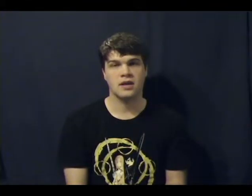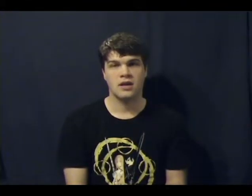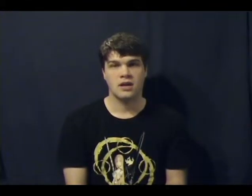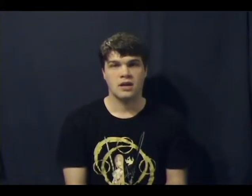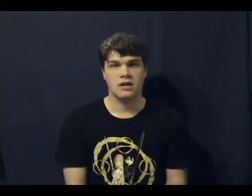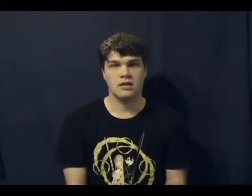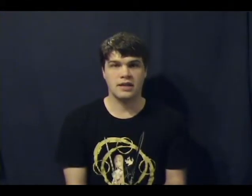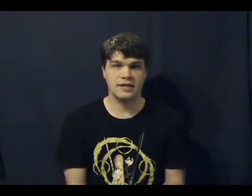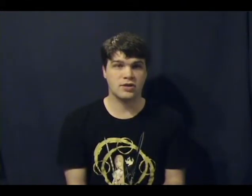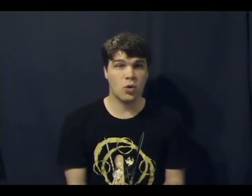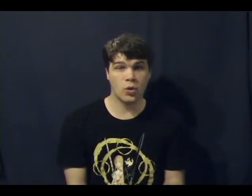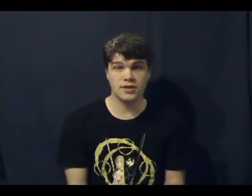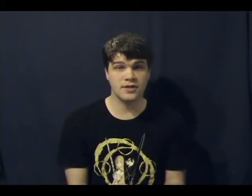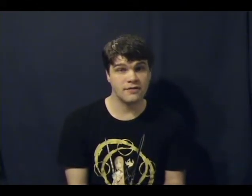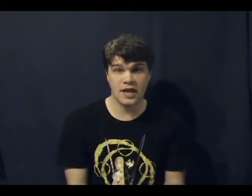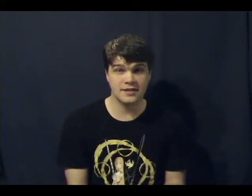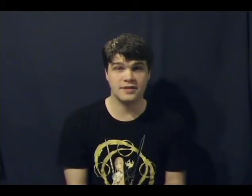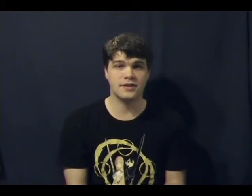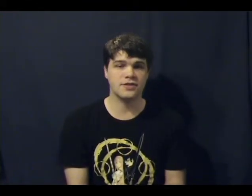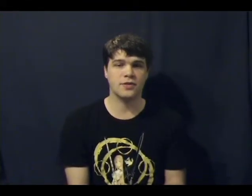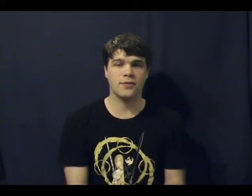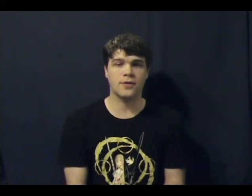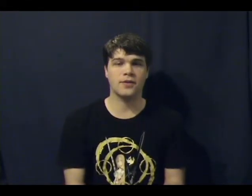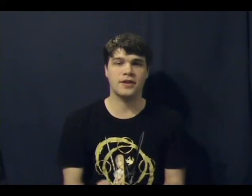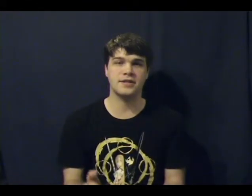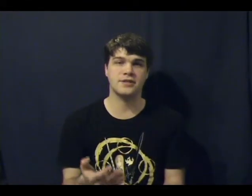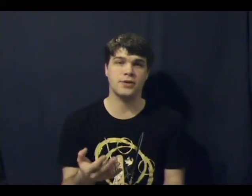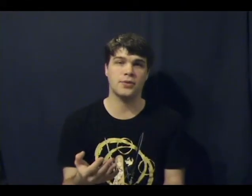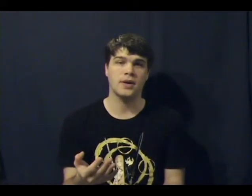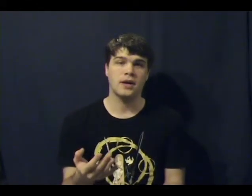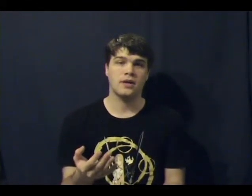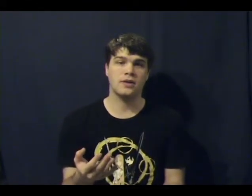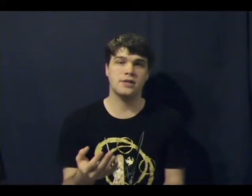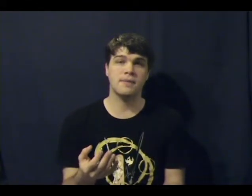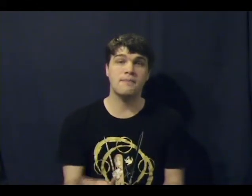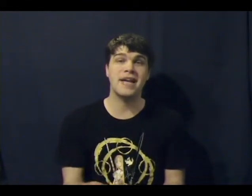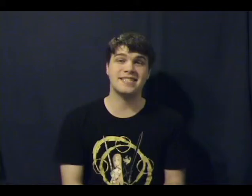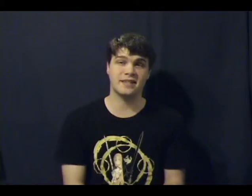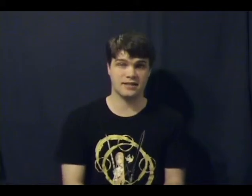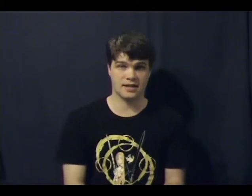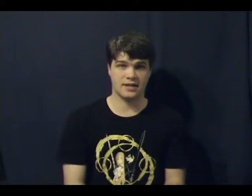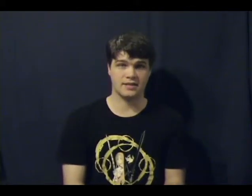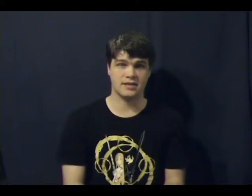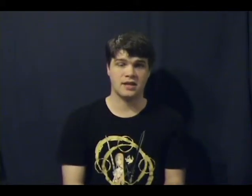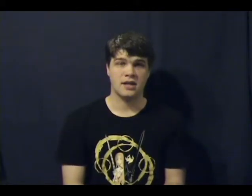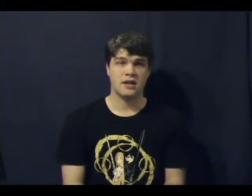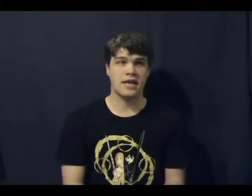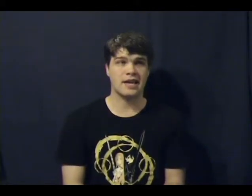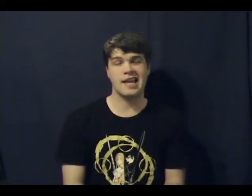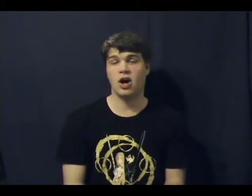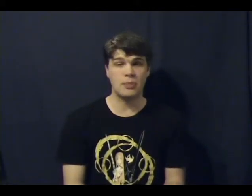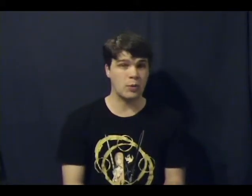...in this course of lessons and so forth, is to learn some basic signs that can help you